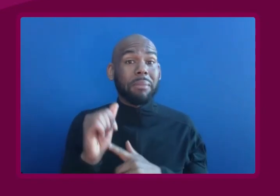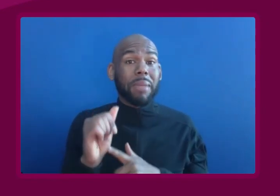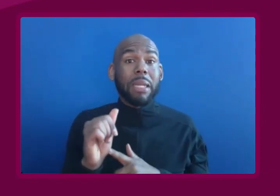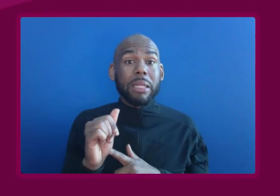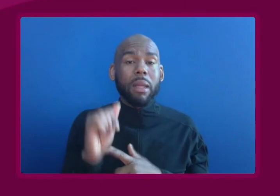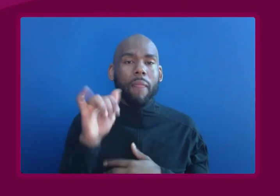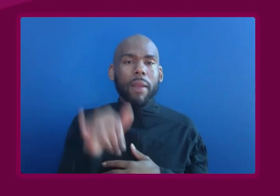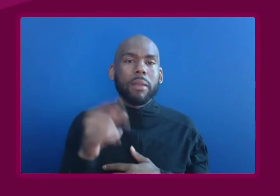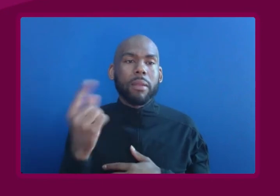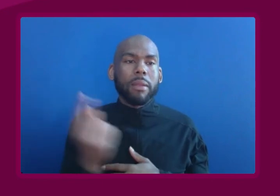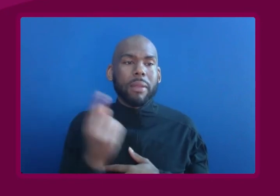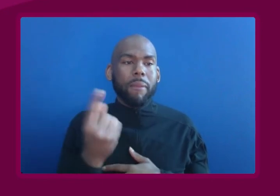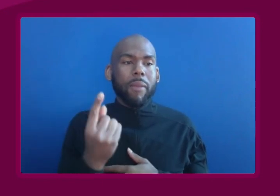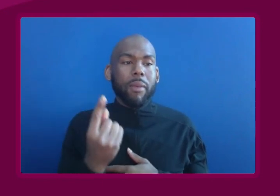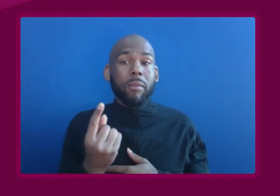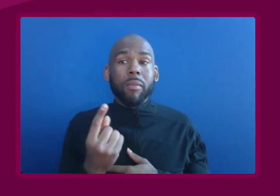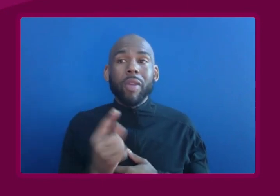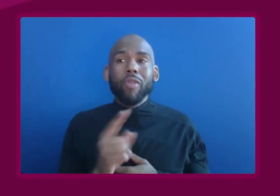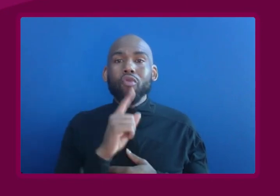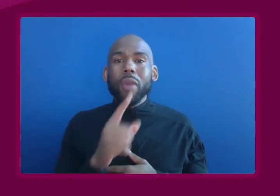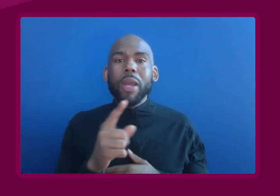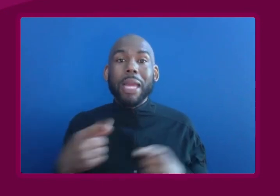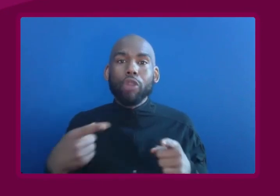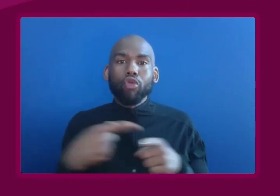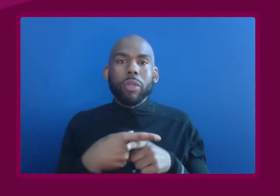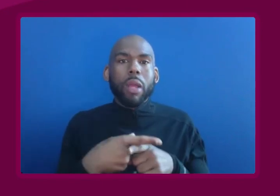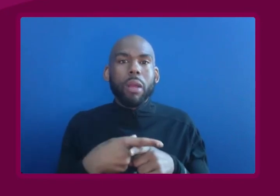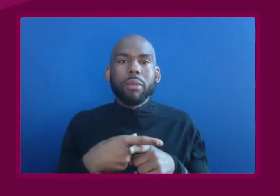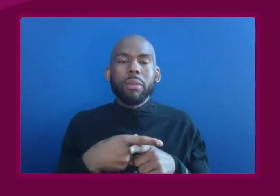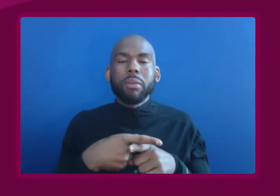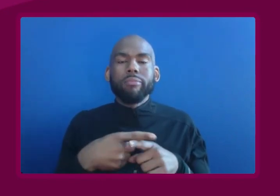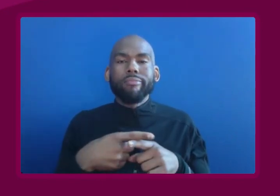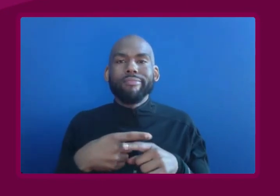disability is something that it intersects all of our livelihoods.